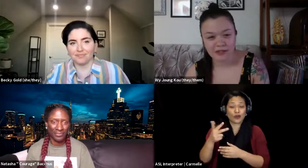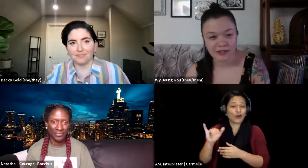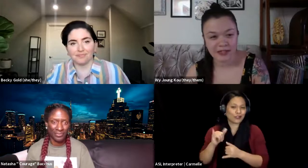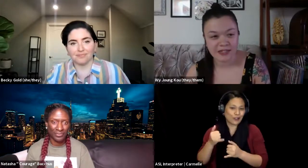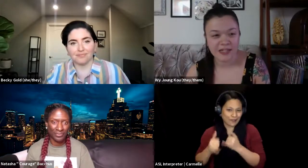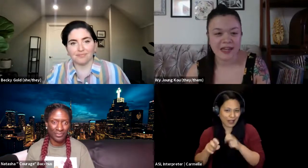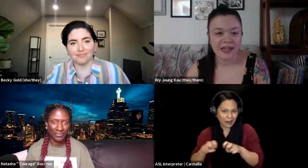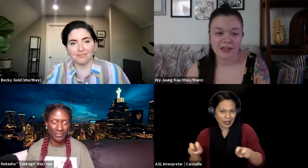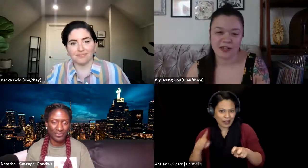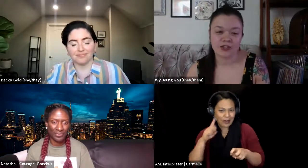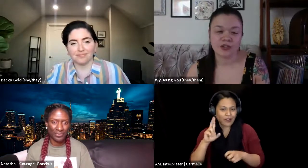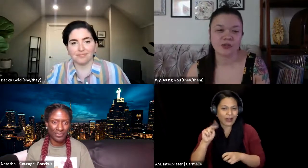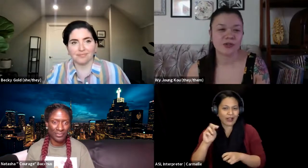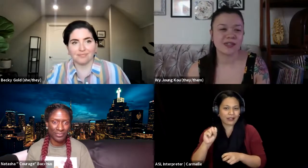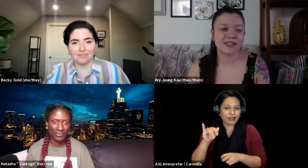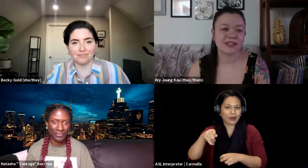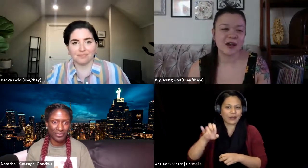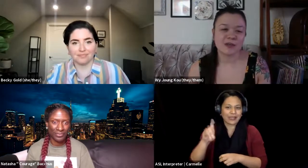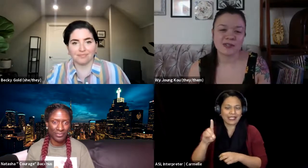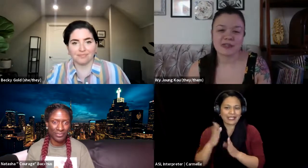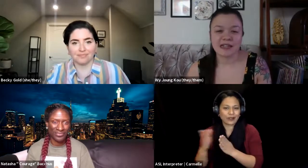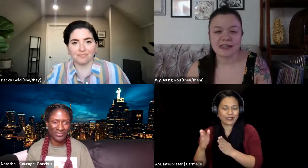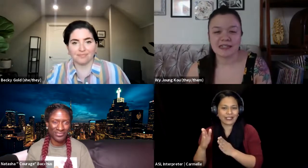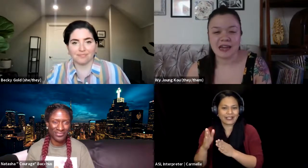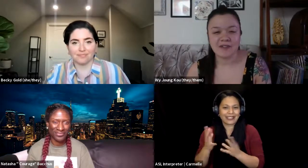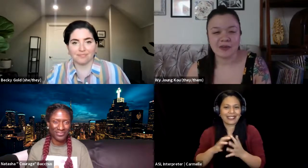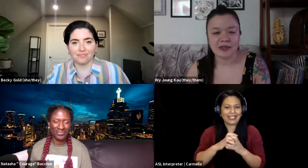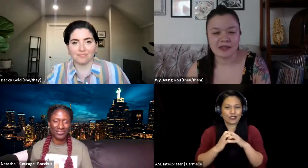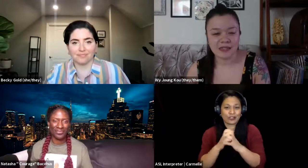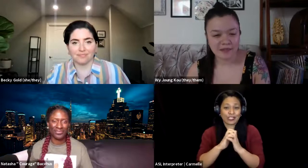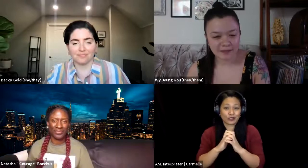series - intersectional stories. we're so excited to have you with us this evening